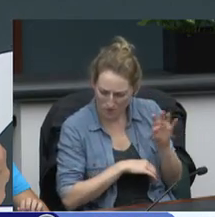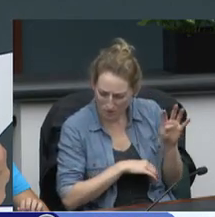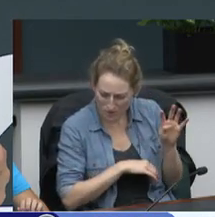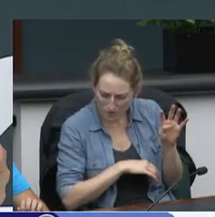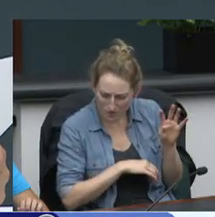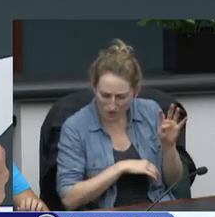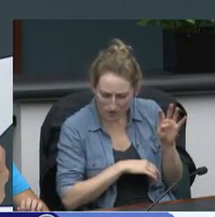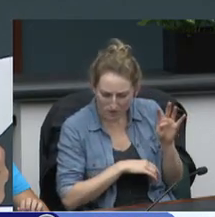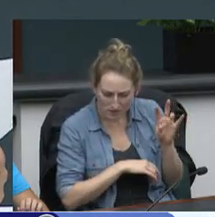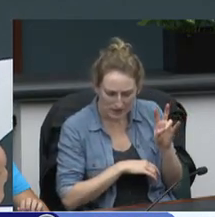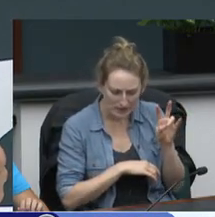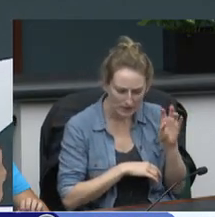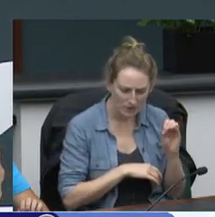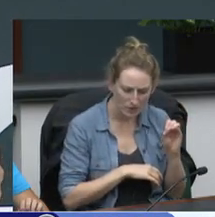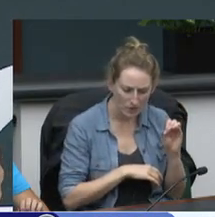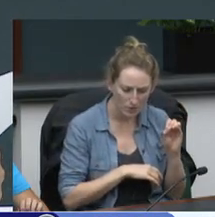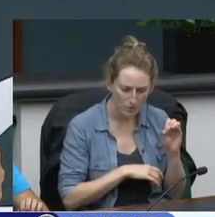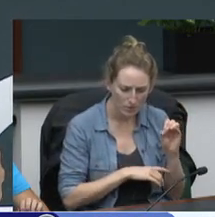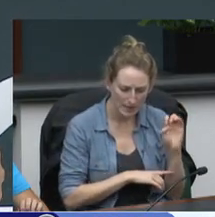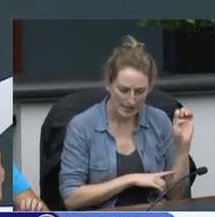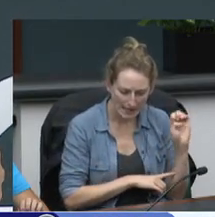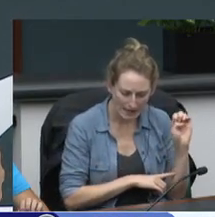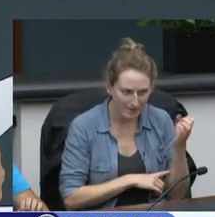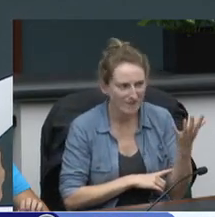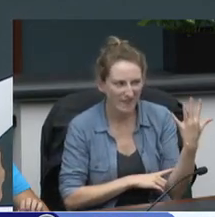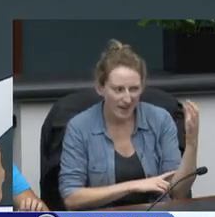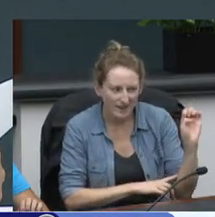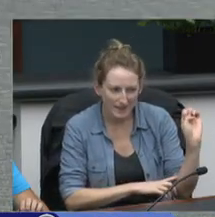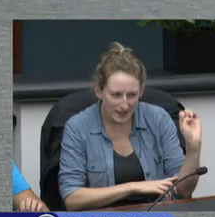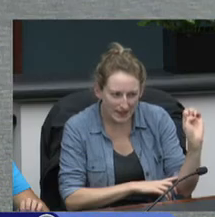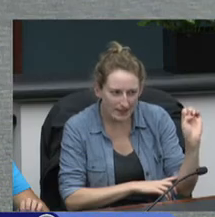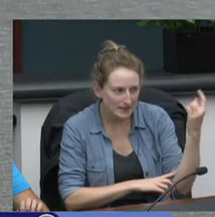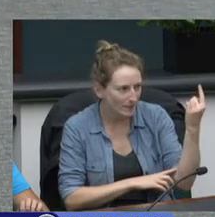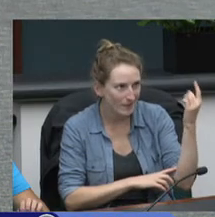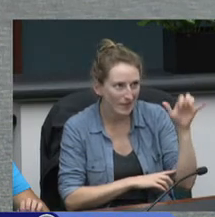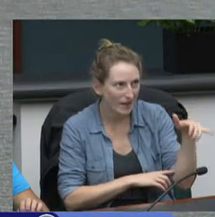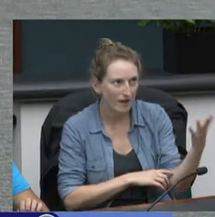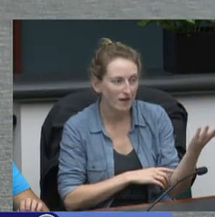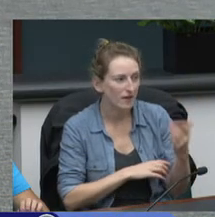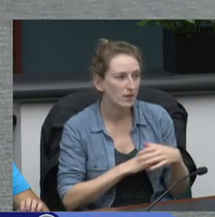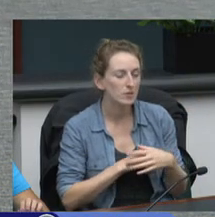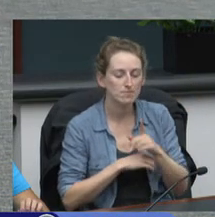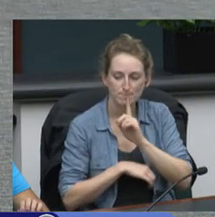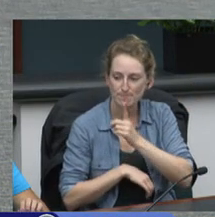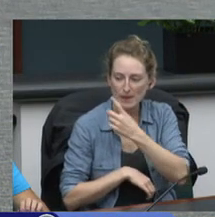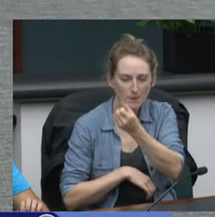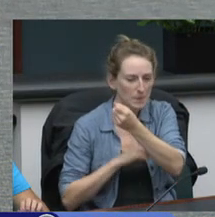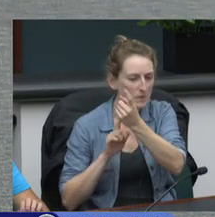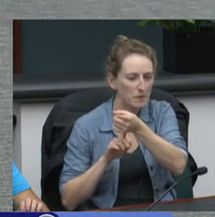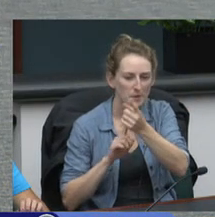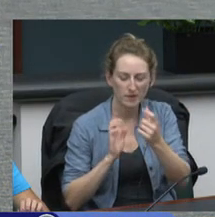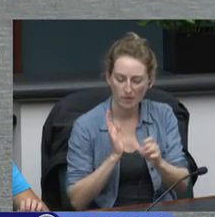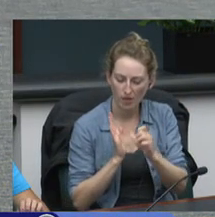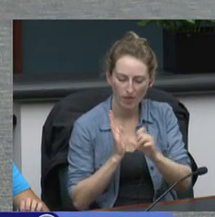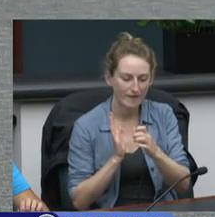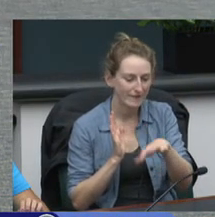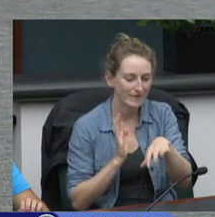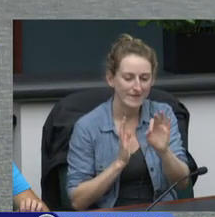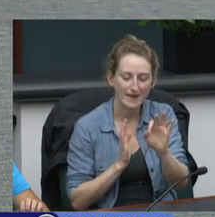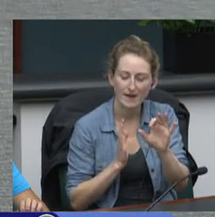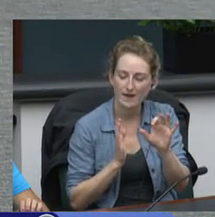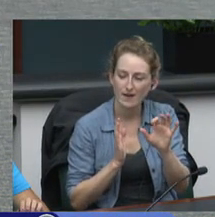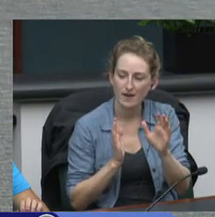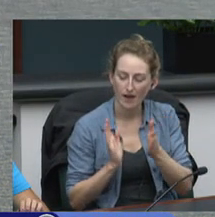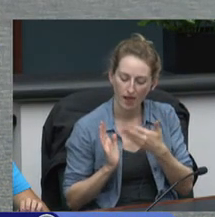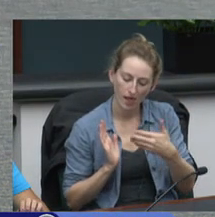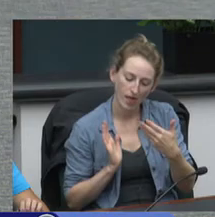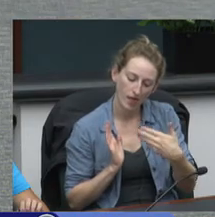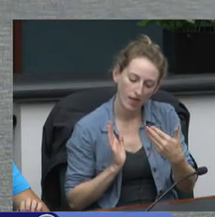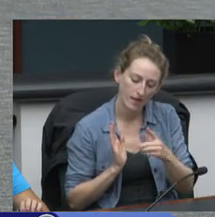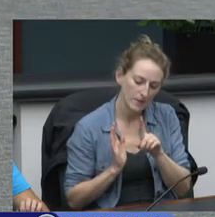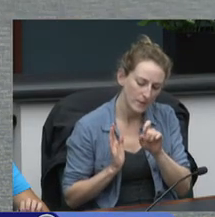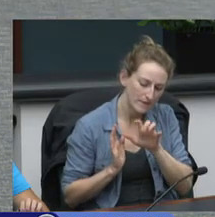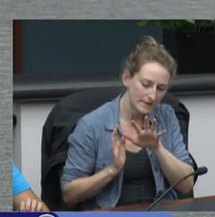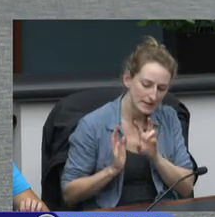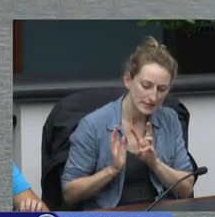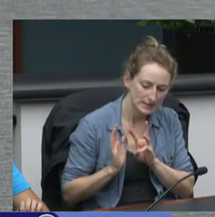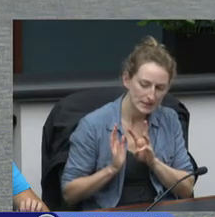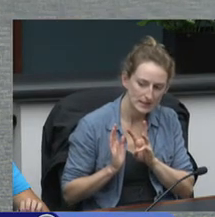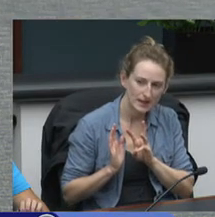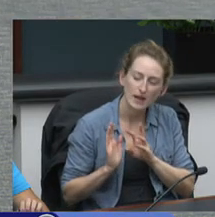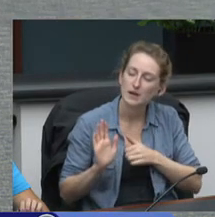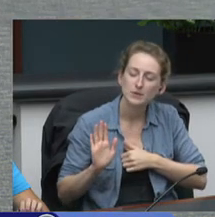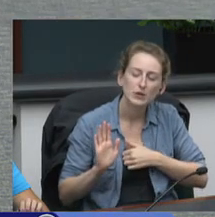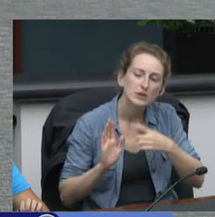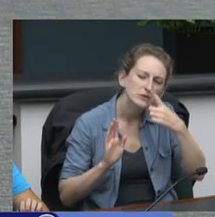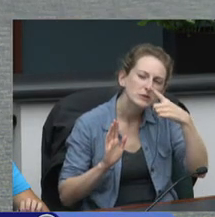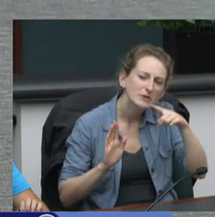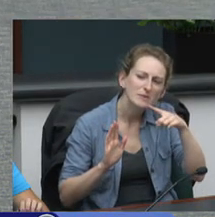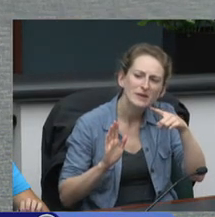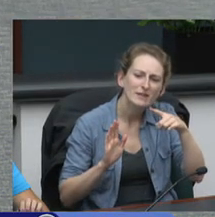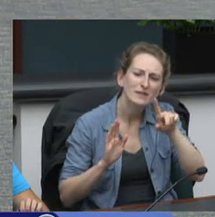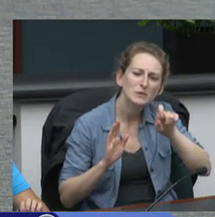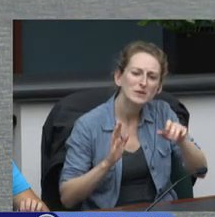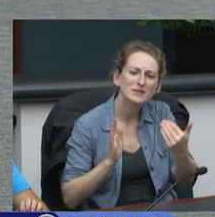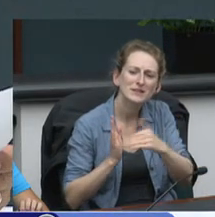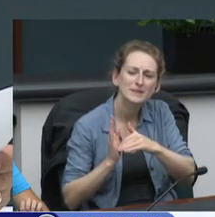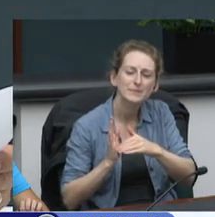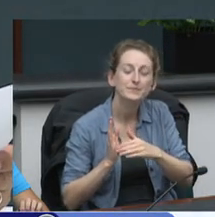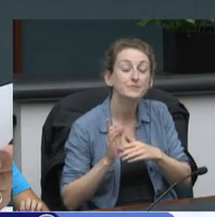705 II my page 156 and sorry what's your question did you mean to leave out